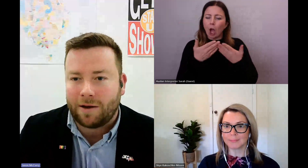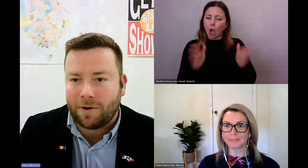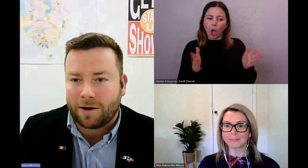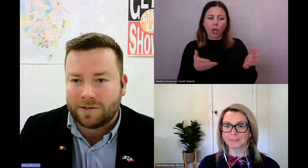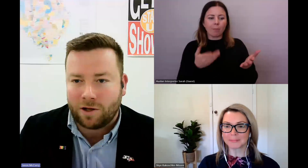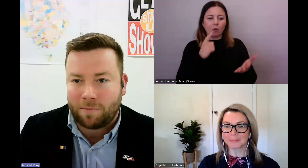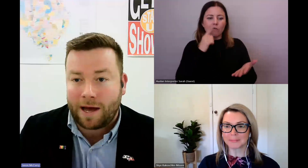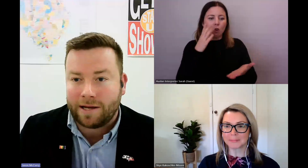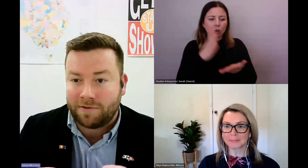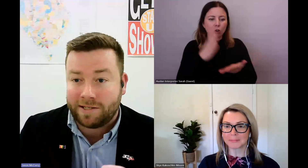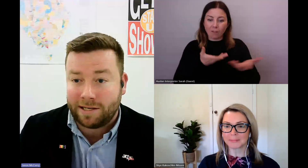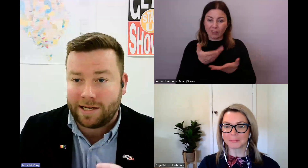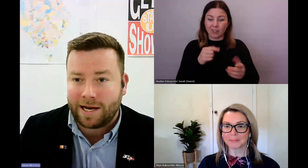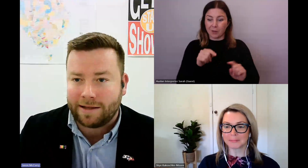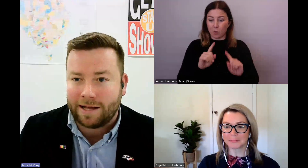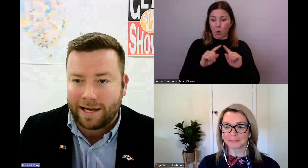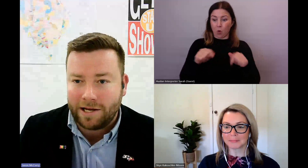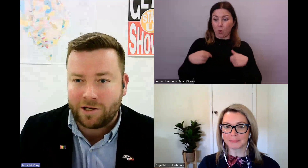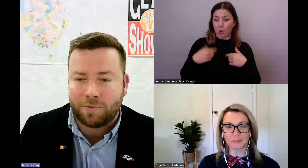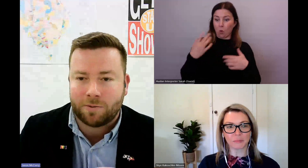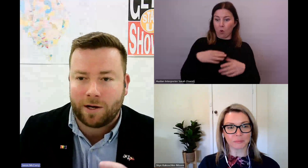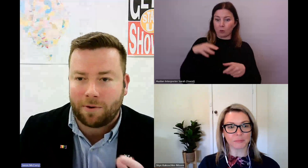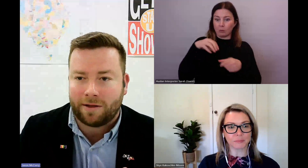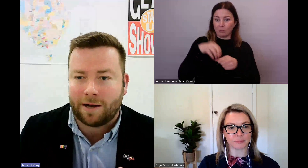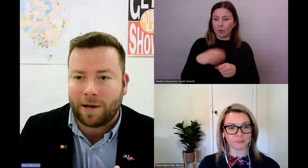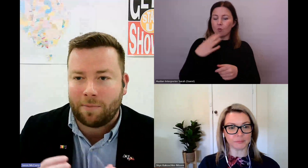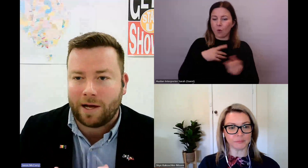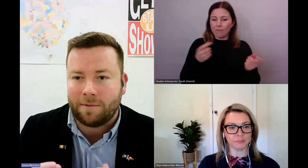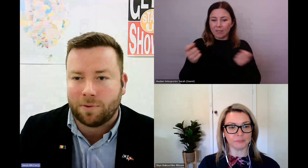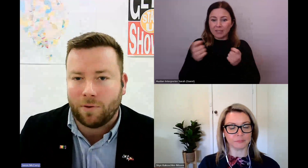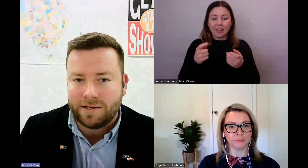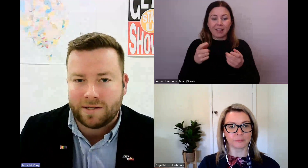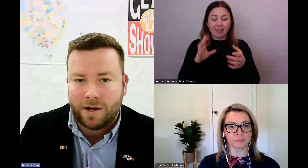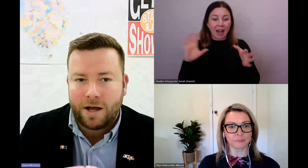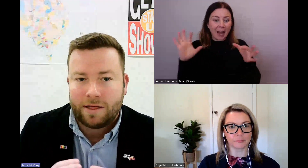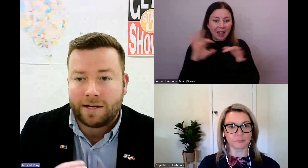what the network is all about is facilitating that linkage between both young people and employers